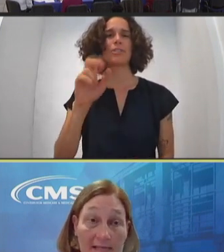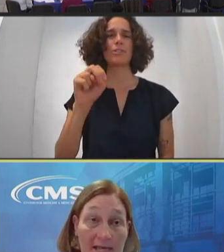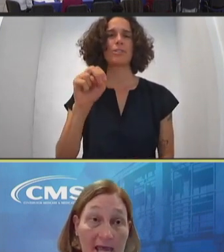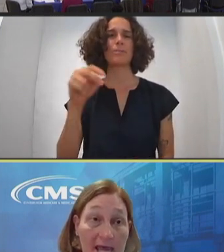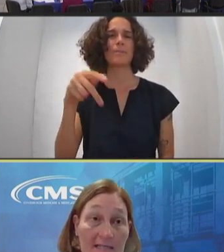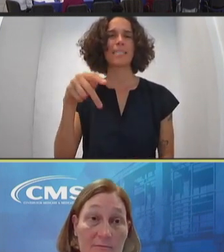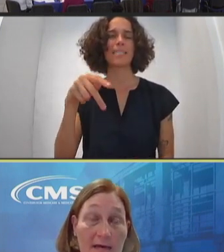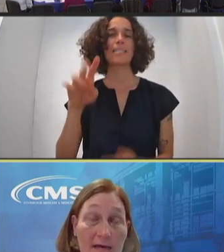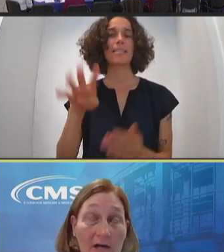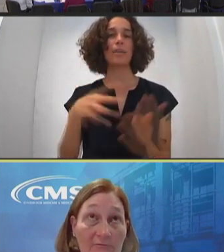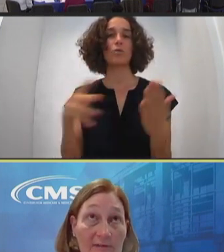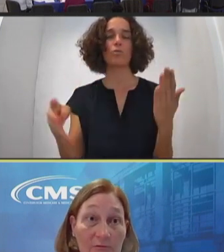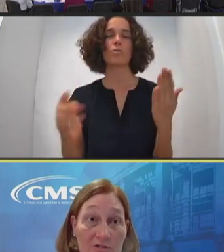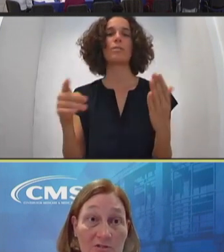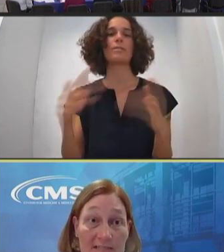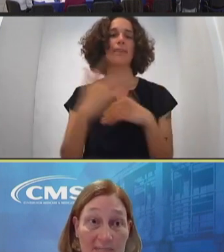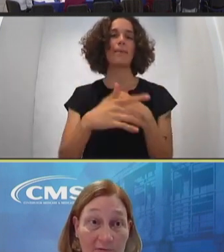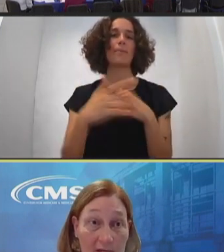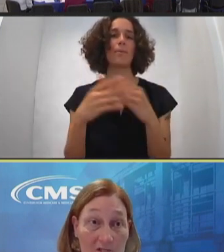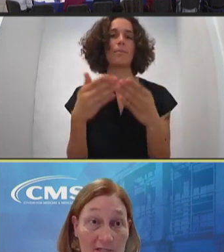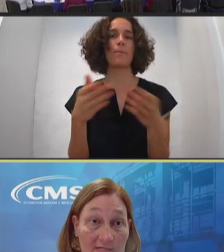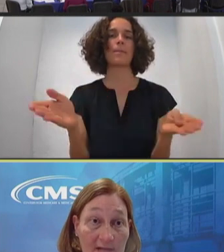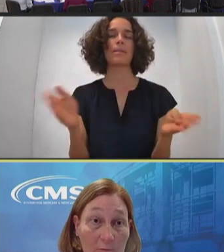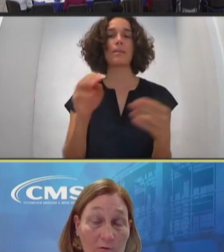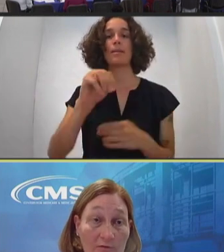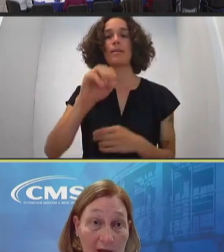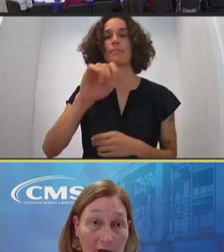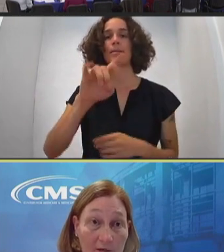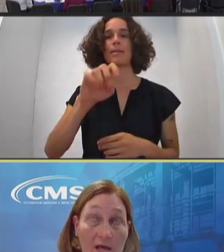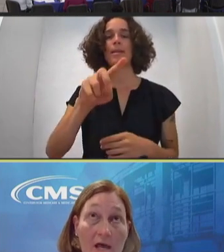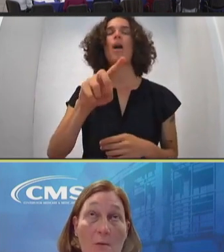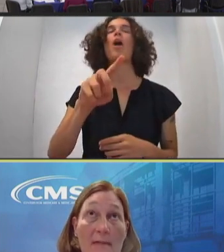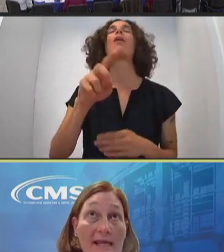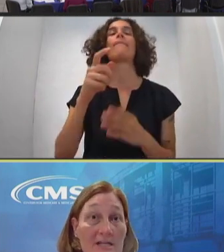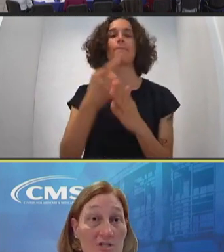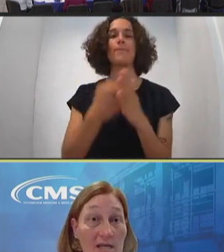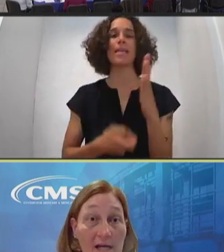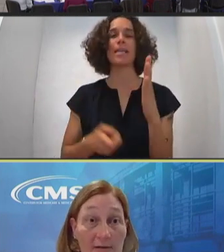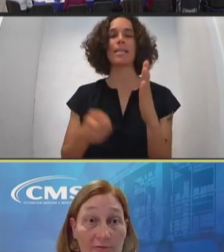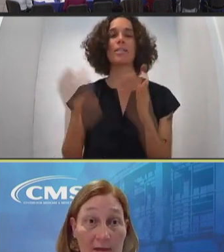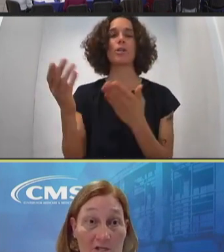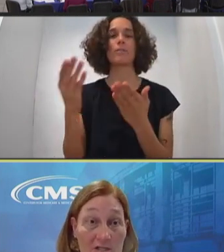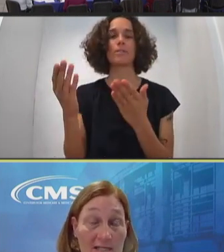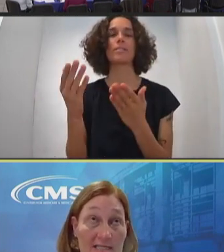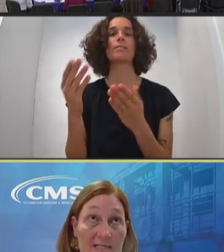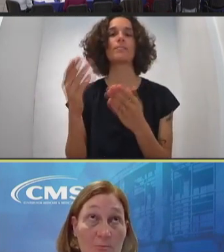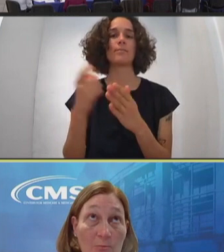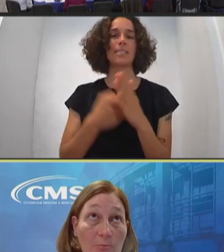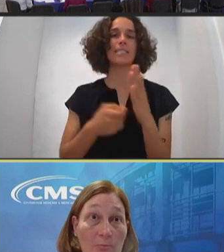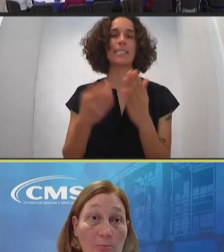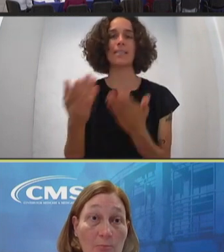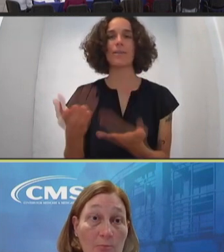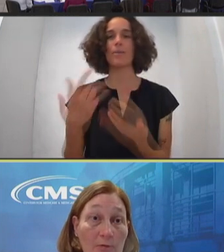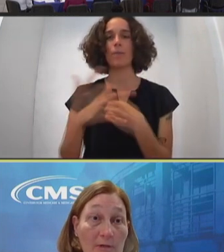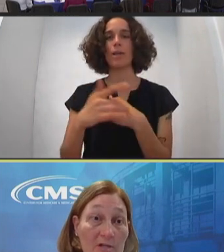publicly. And Medicare fee-for-service information is available there. Managed care information is